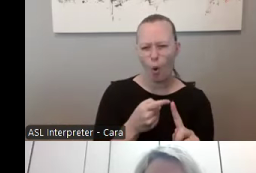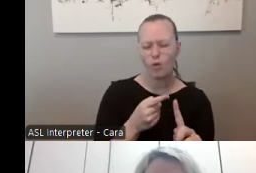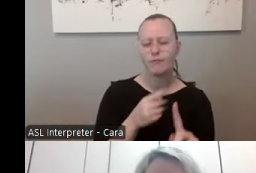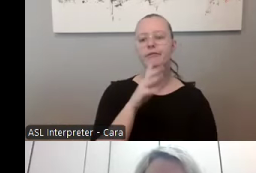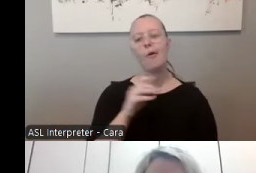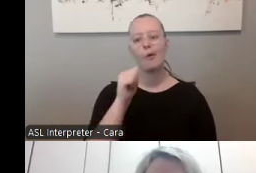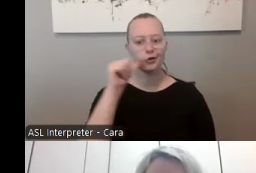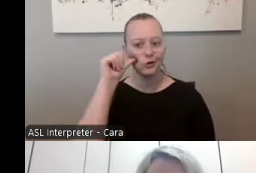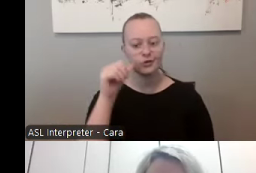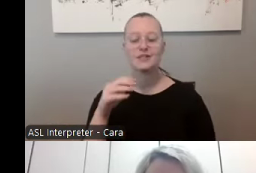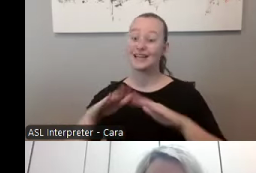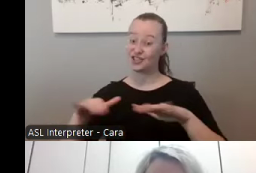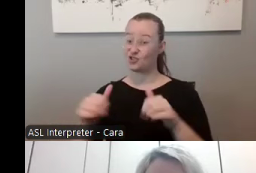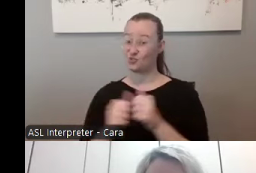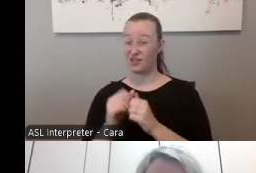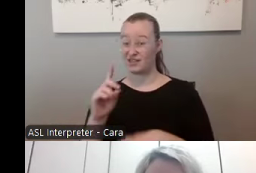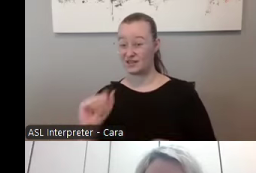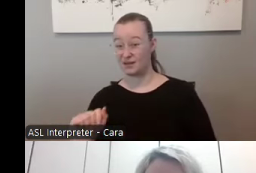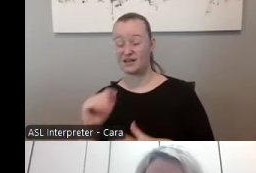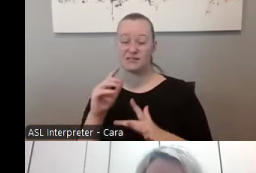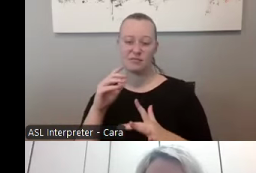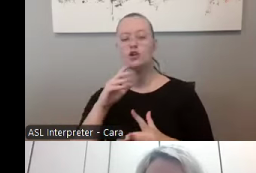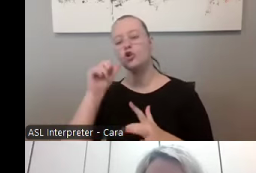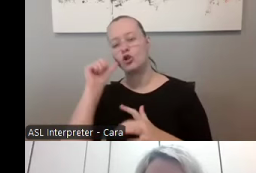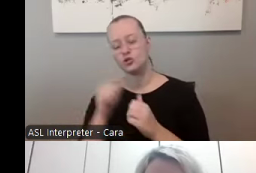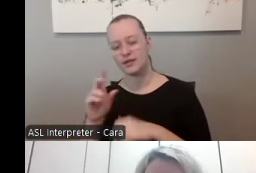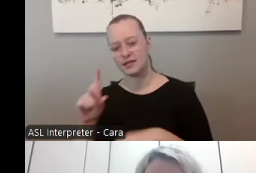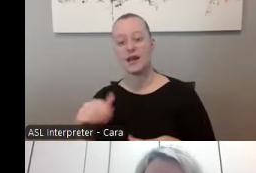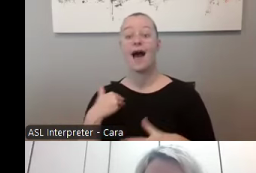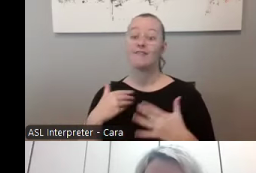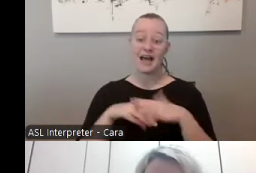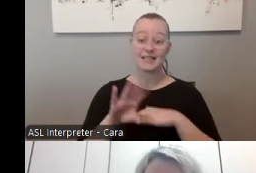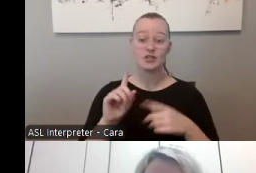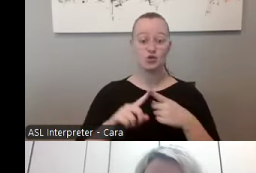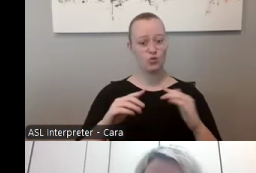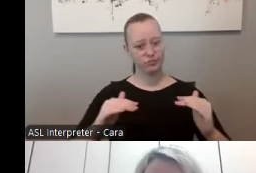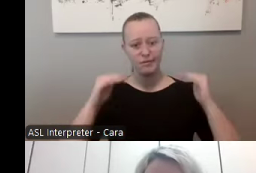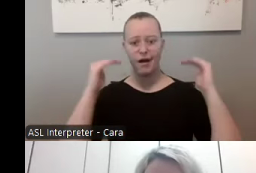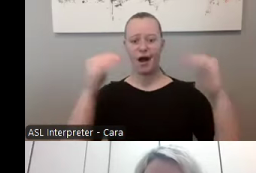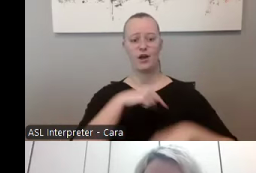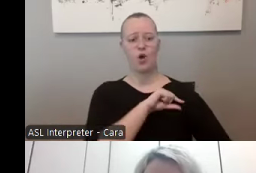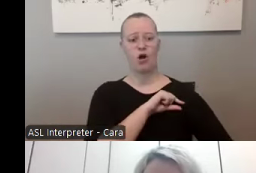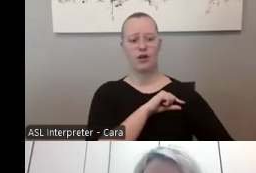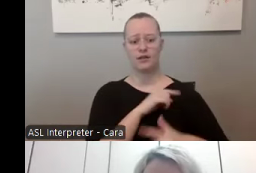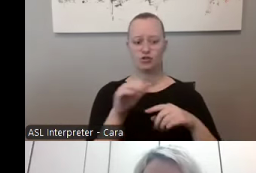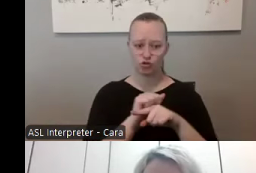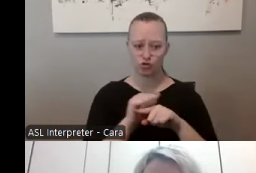adults with disabilities have ready access to high quality, a trained workforce that can support their goals of living independently